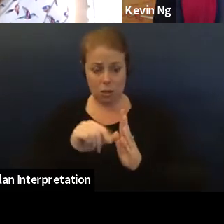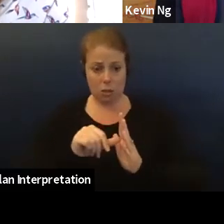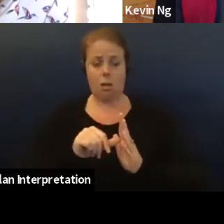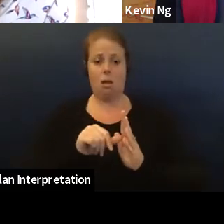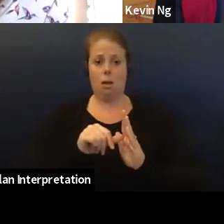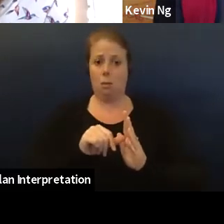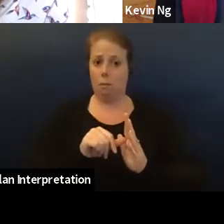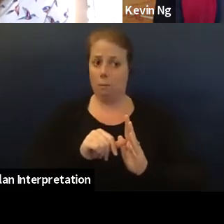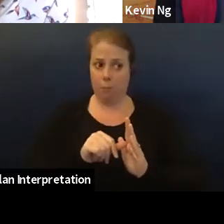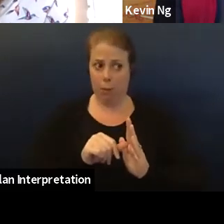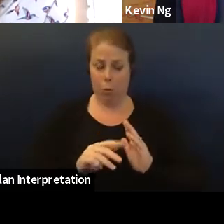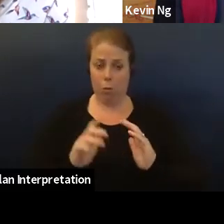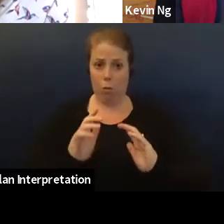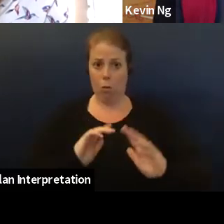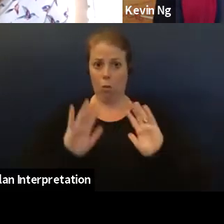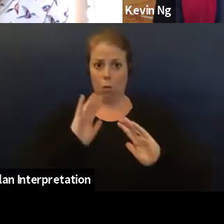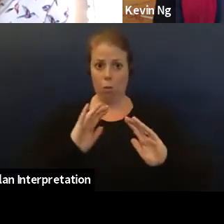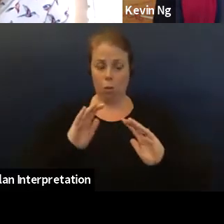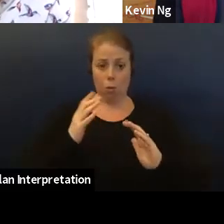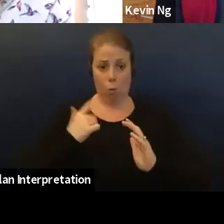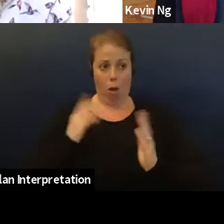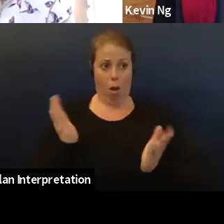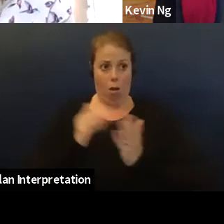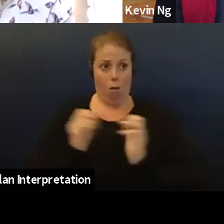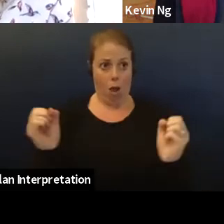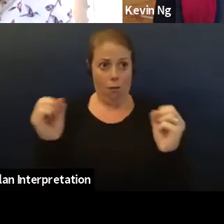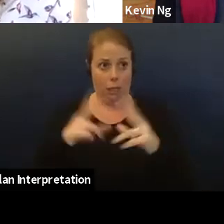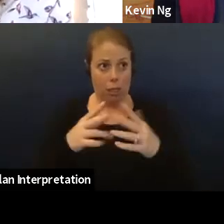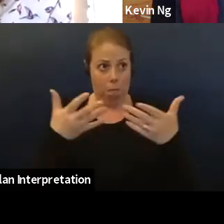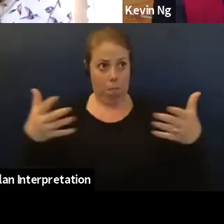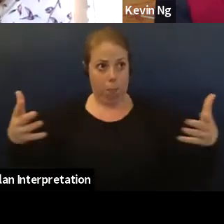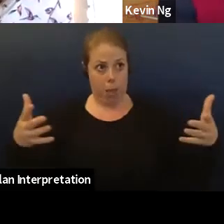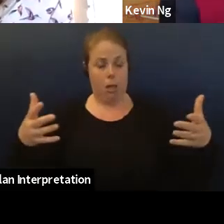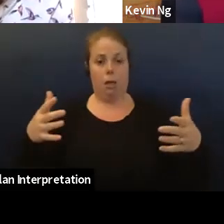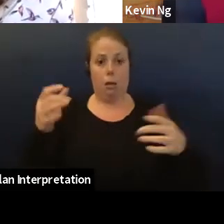and now you know you're looking at a lot of projects that are, you know, big budgets and